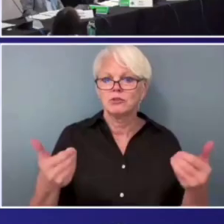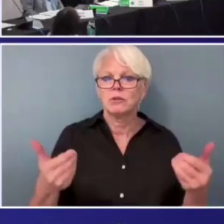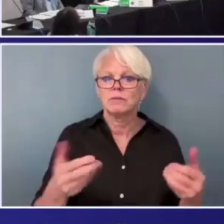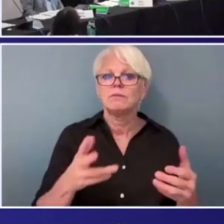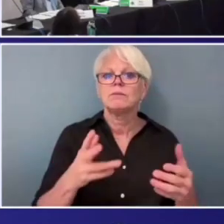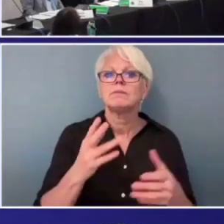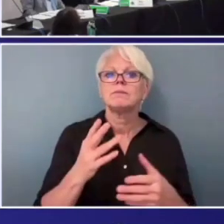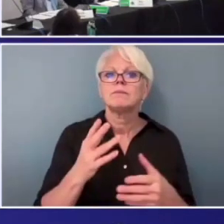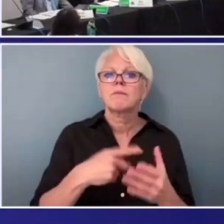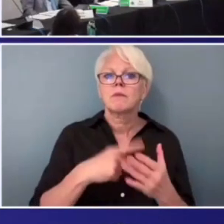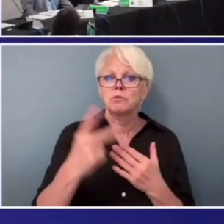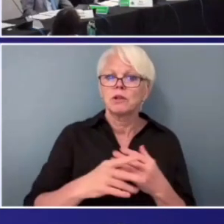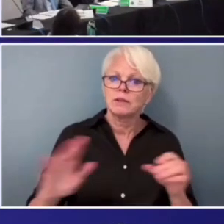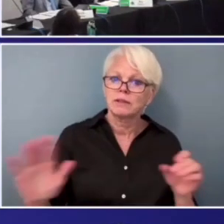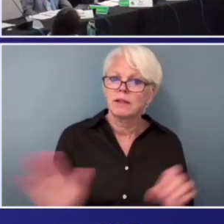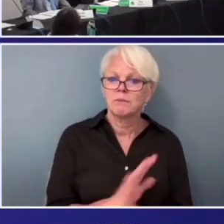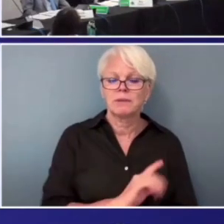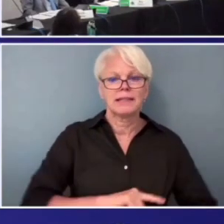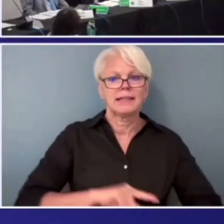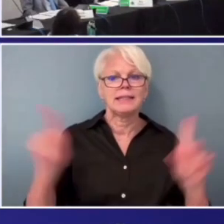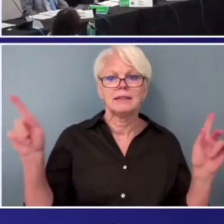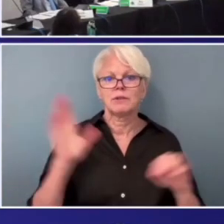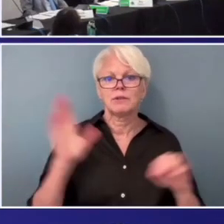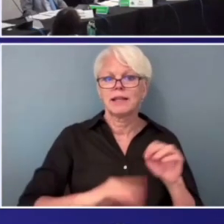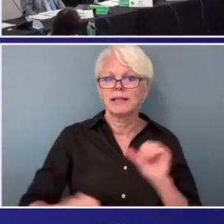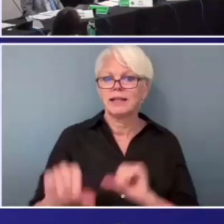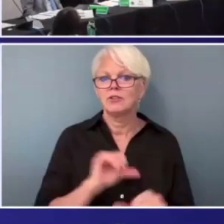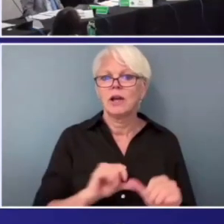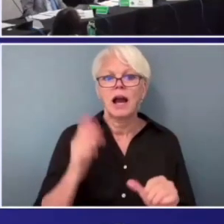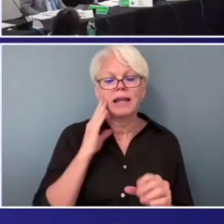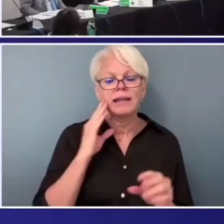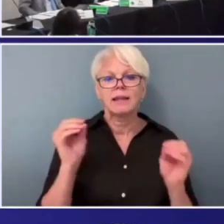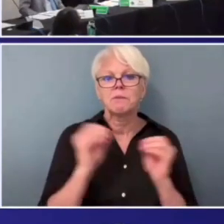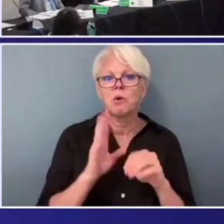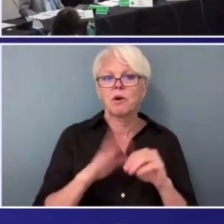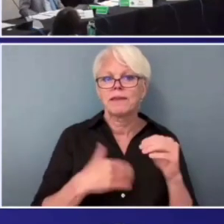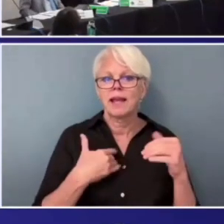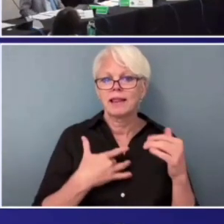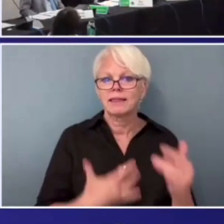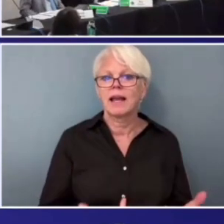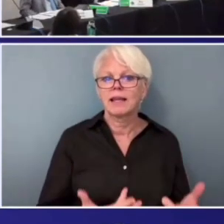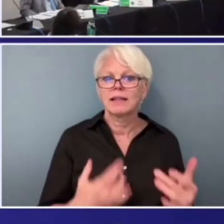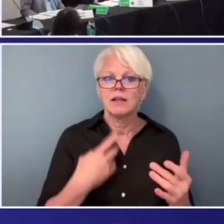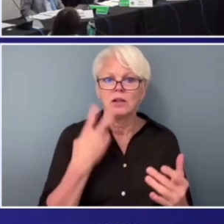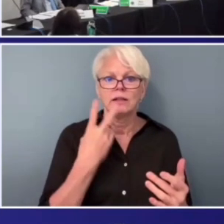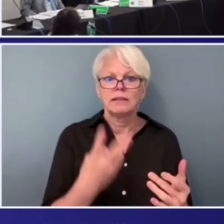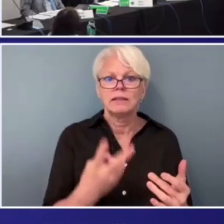completely different from each other. I think what you're more than likely are seeing in higher Ed now are like the four